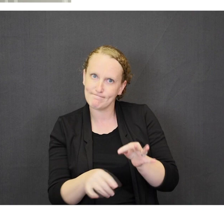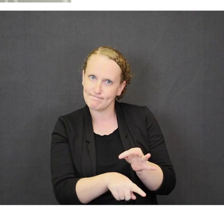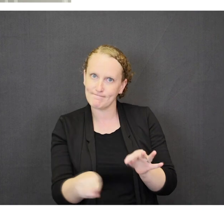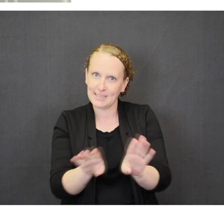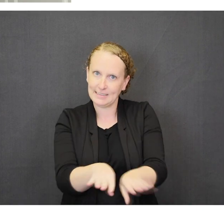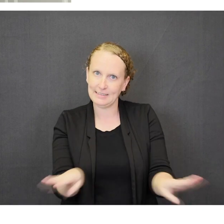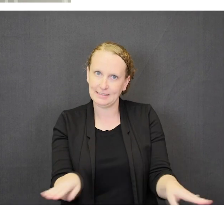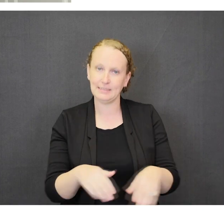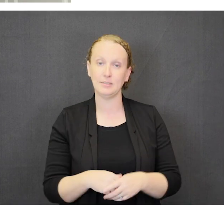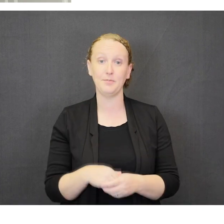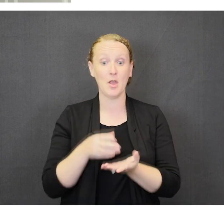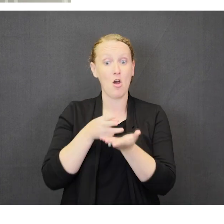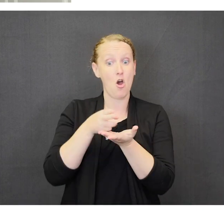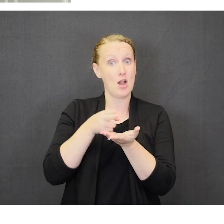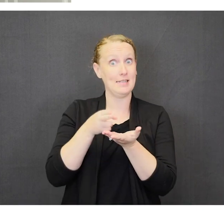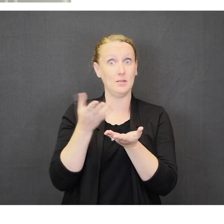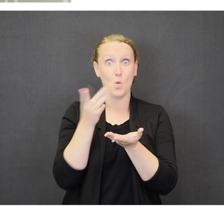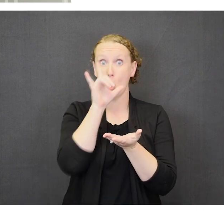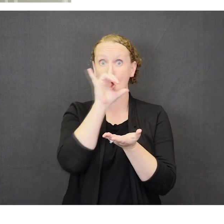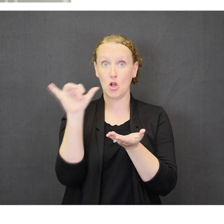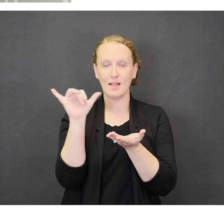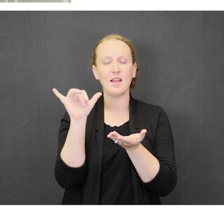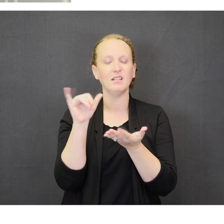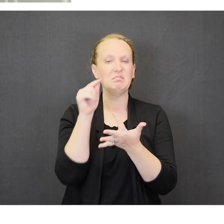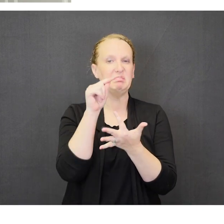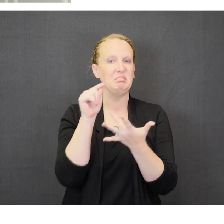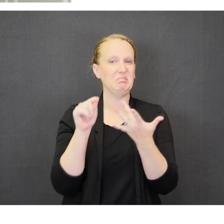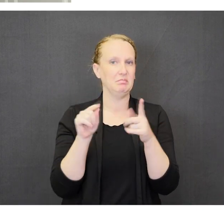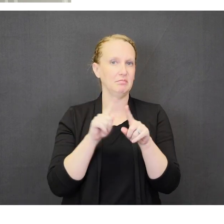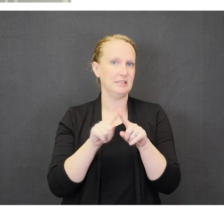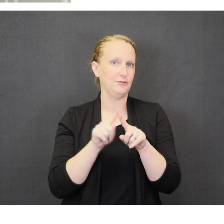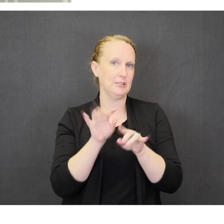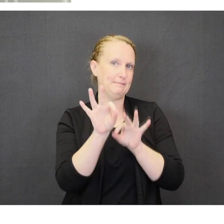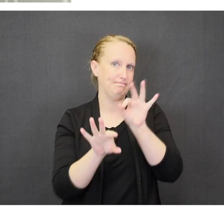honest it can look so many different ways so let me really help you out of